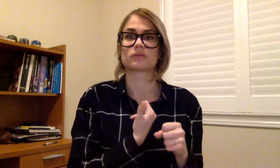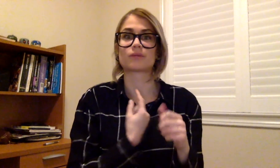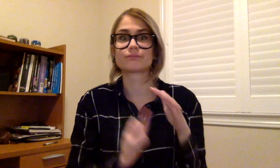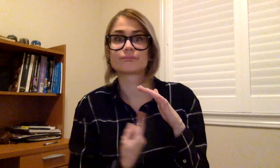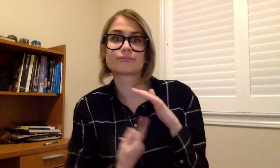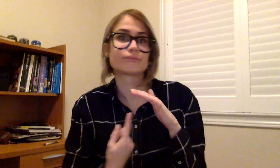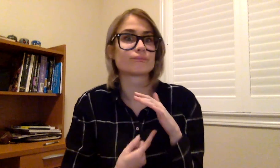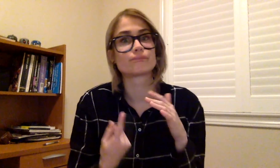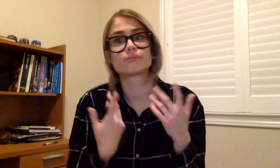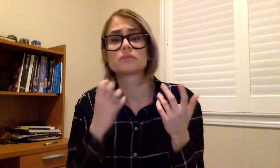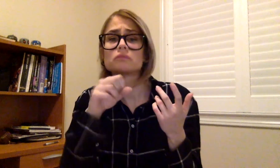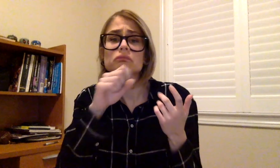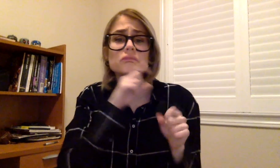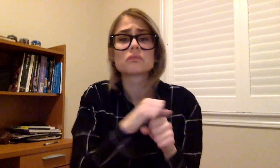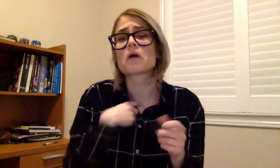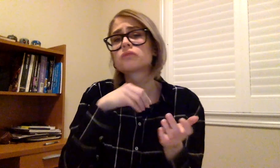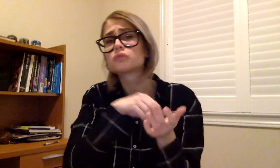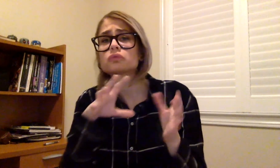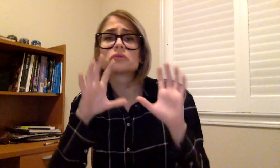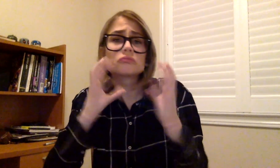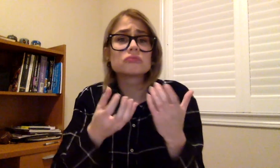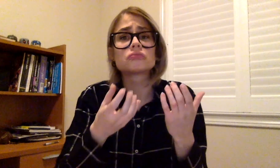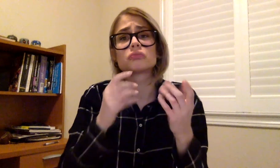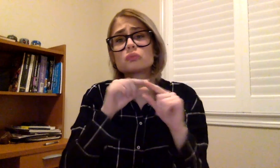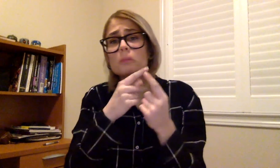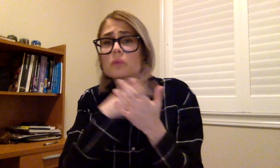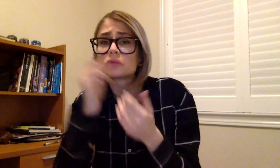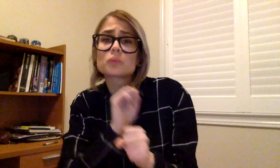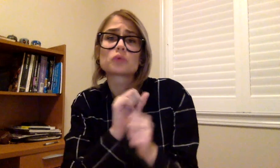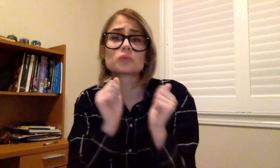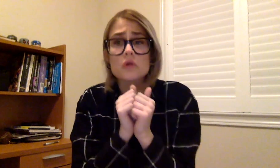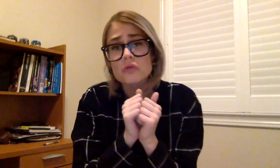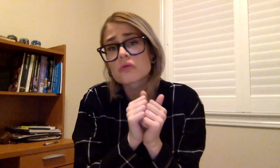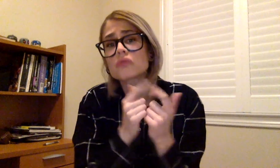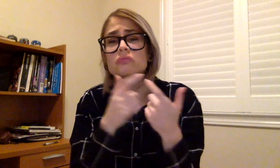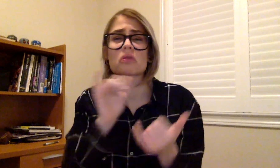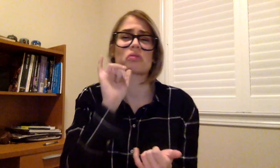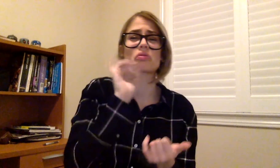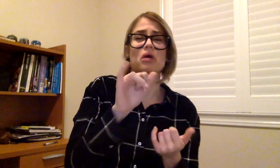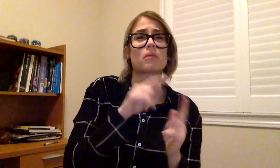I did have some students that did some group projects, and stuff like that.